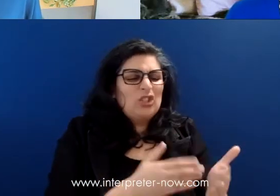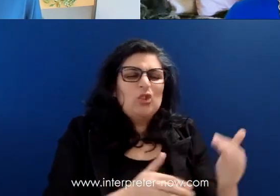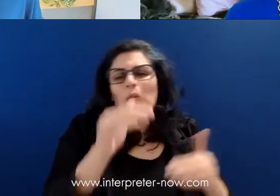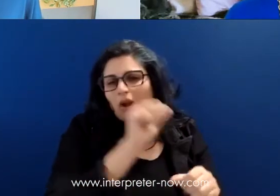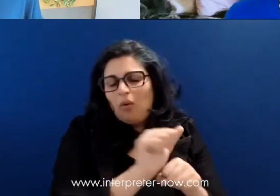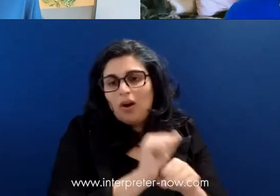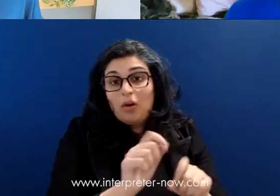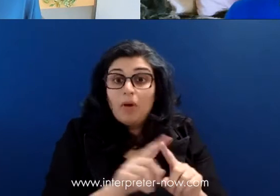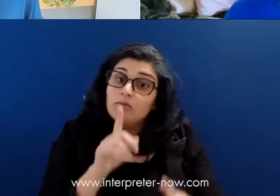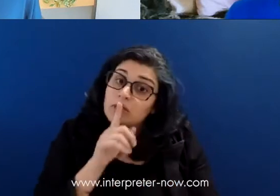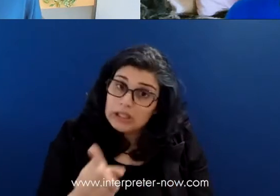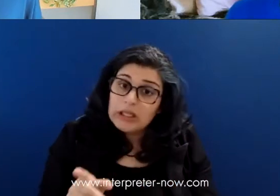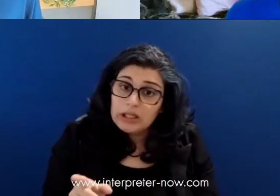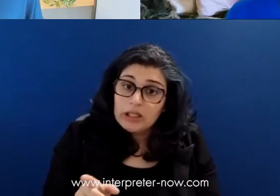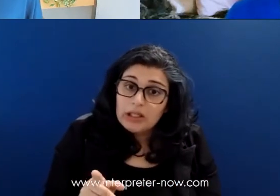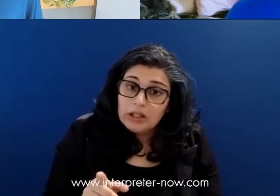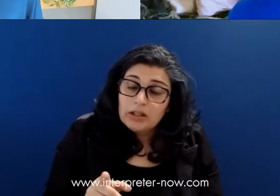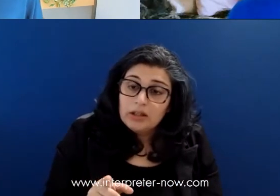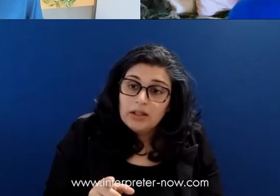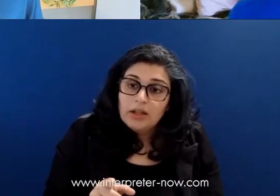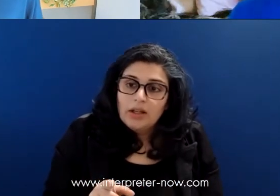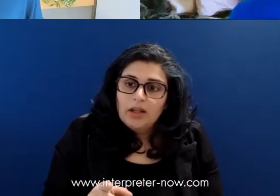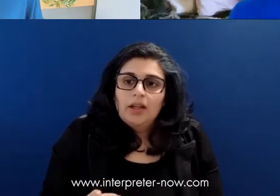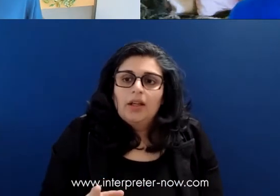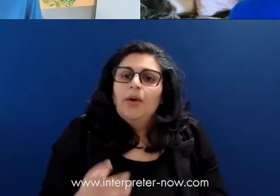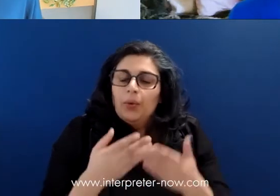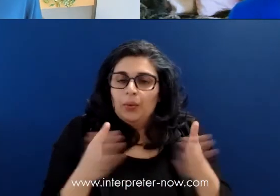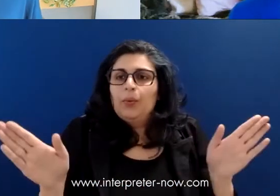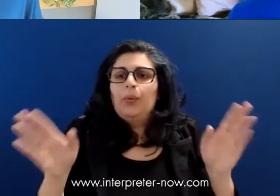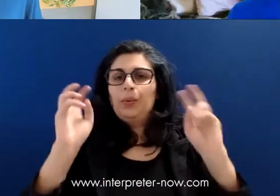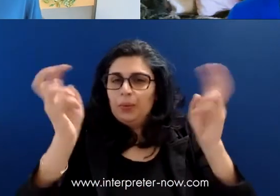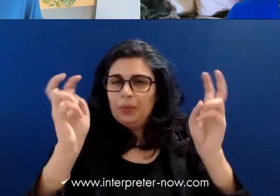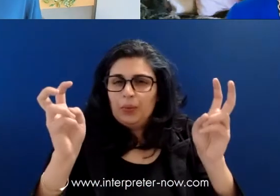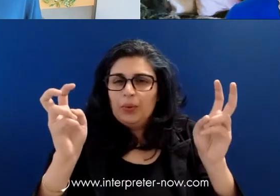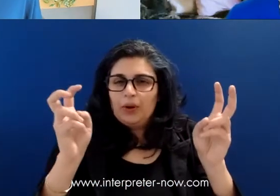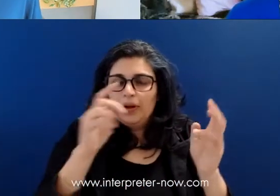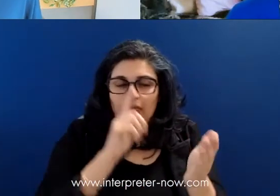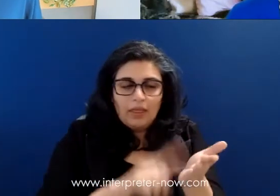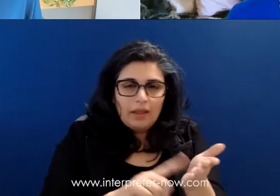But actually, there are some general themes in the literature and the science around empathy.